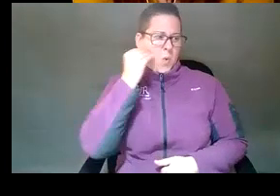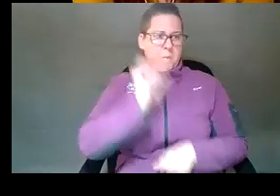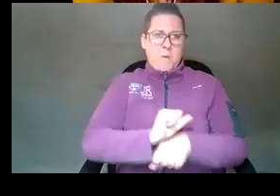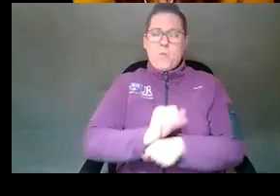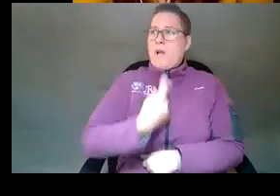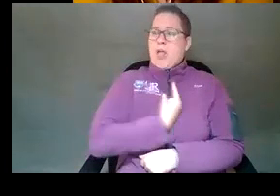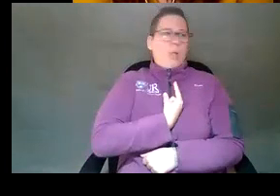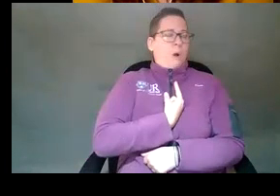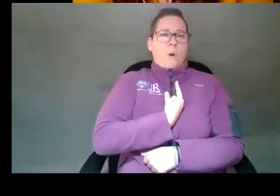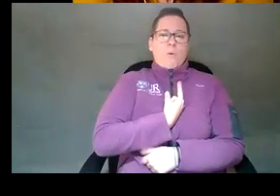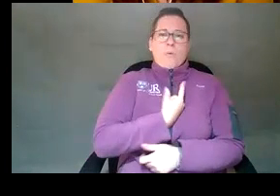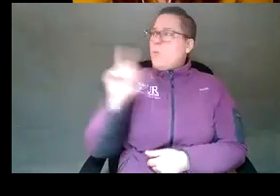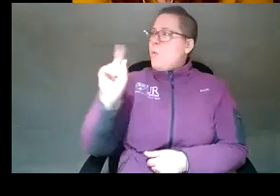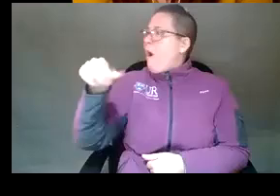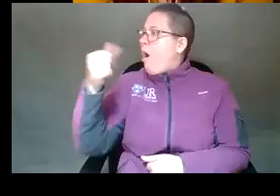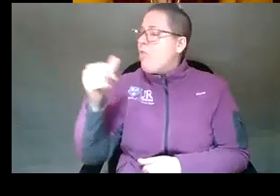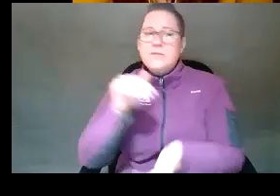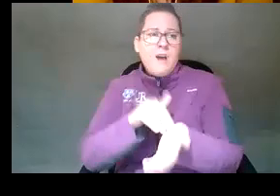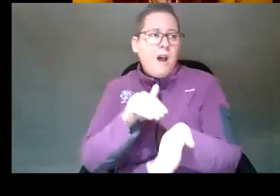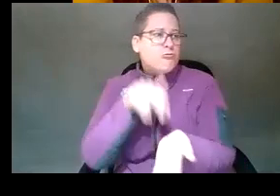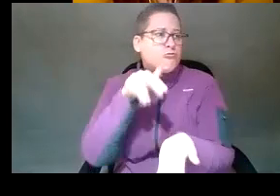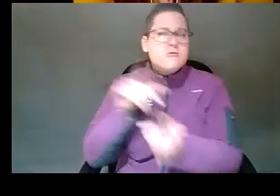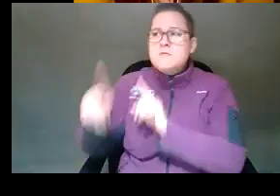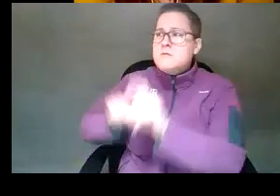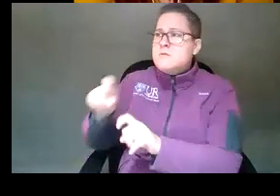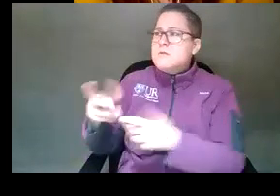perhaps when a patient or a child is experiencing some